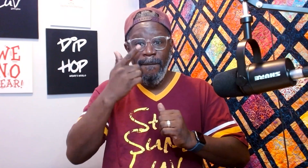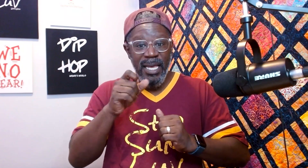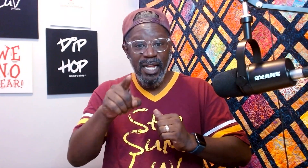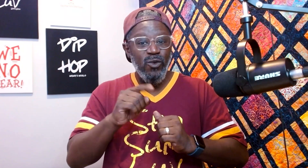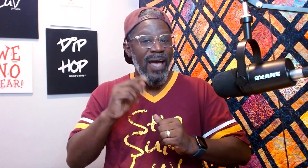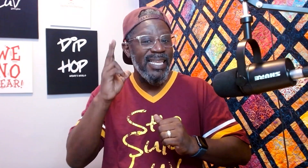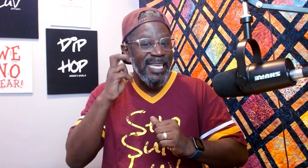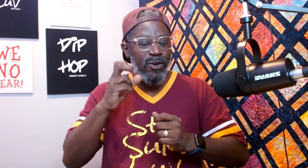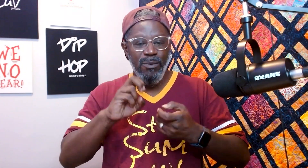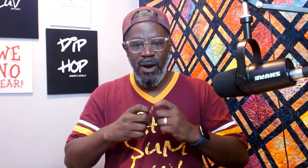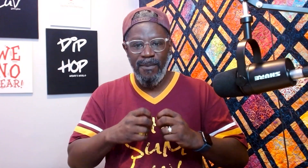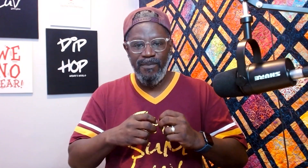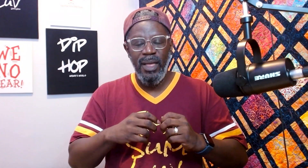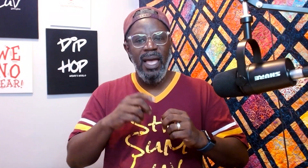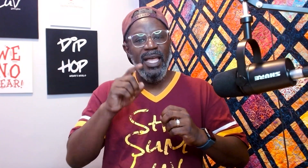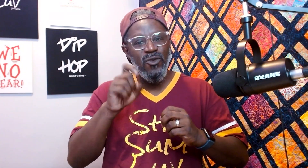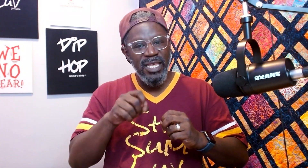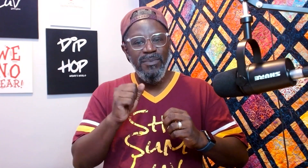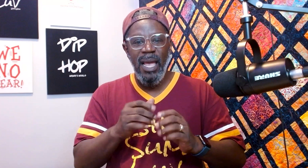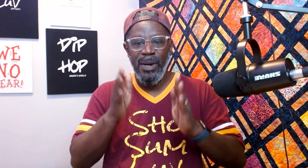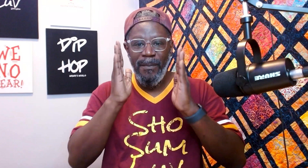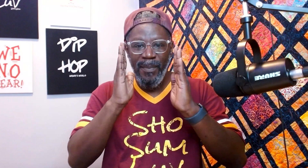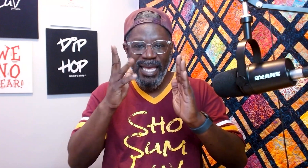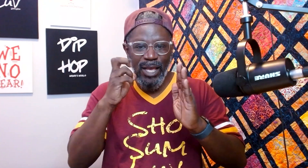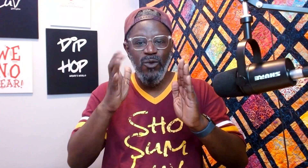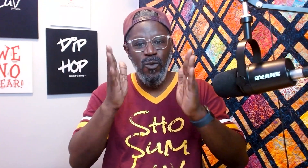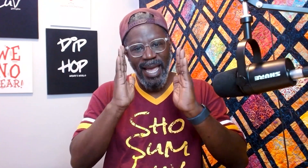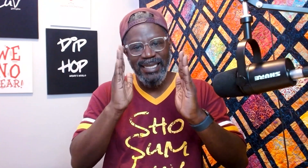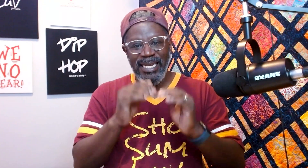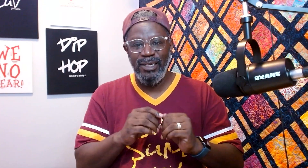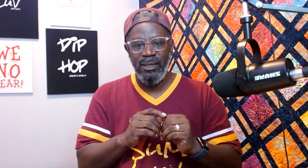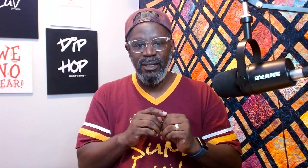because you have a hearing problem, and you need to be able to hear to pay attention."